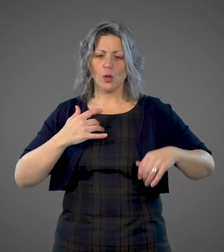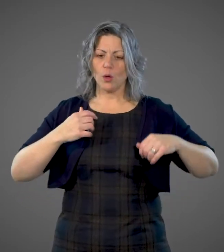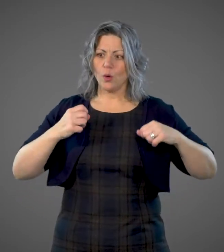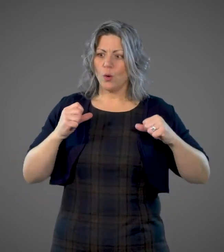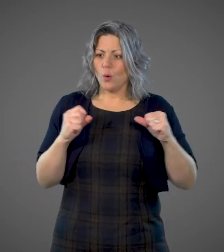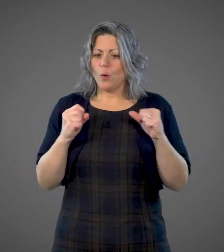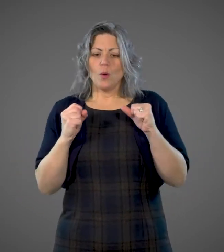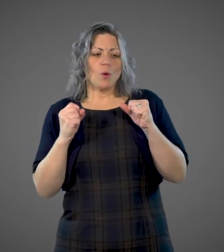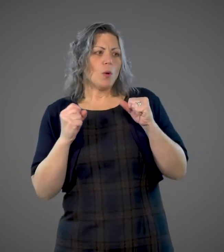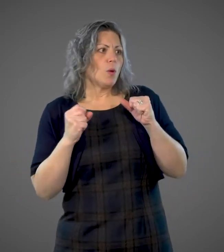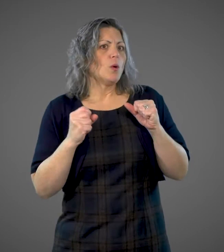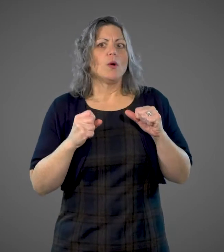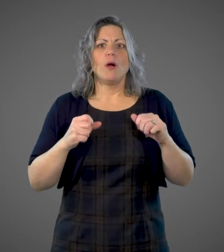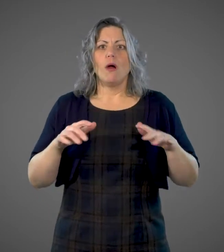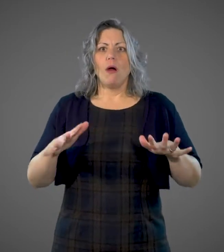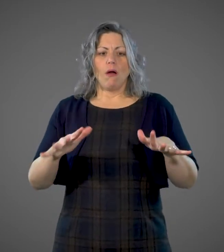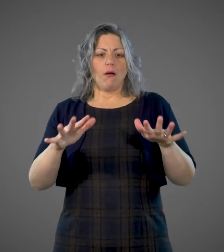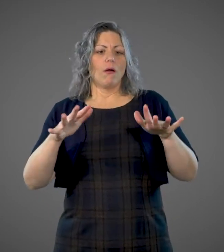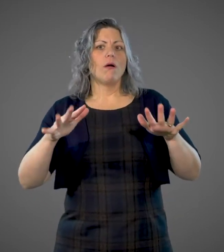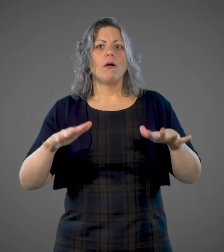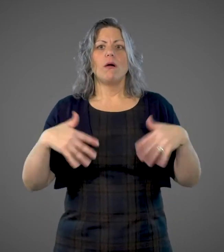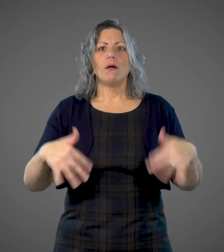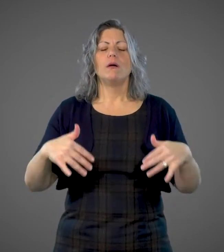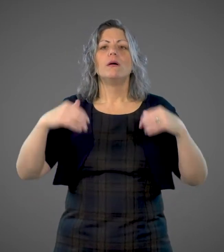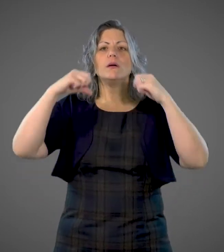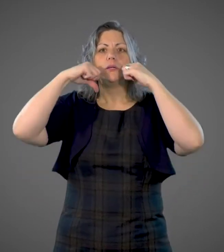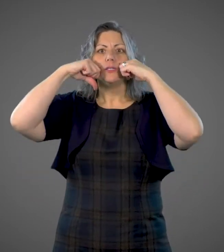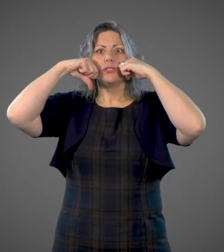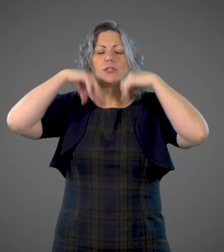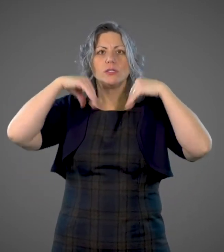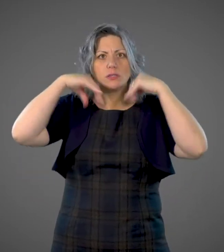You may also have chills, and maybe you will sweat.